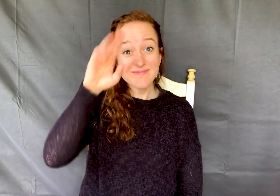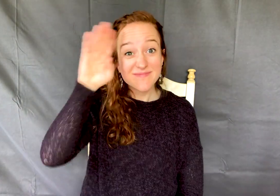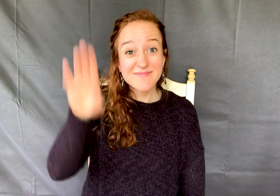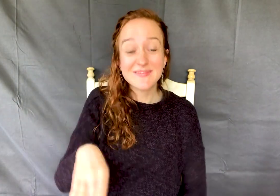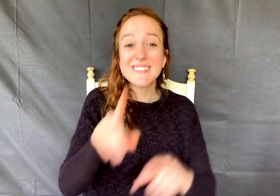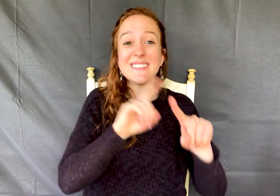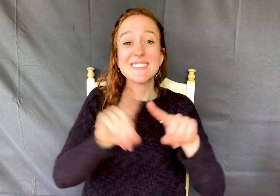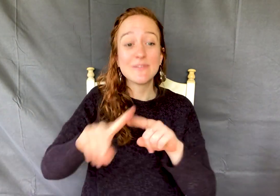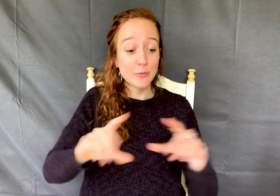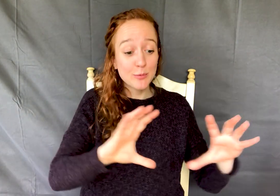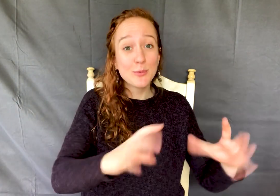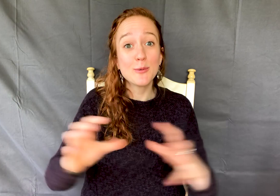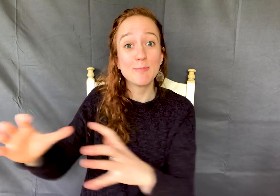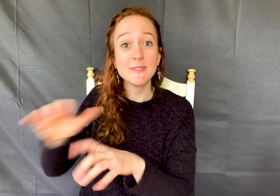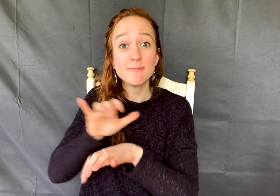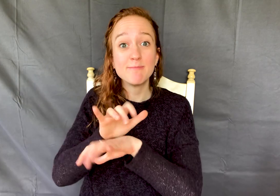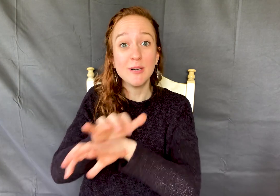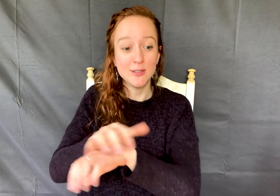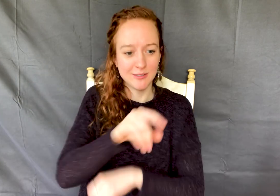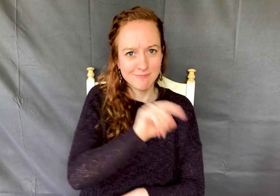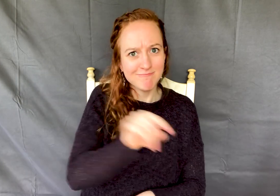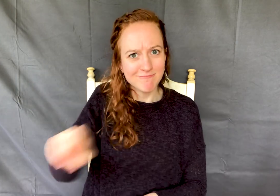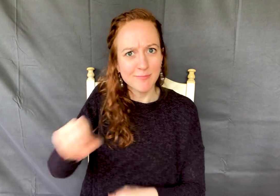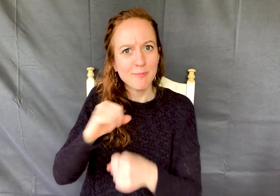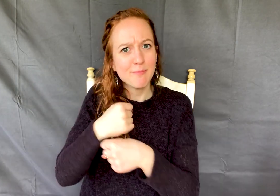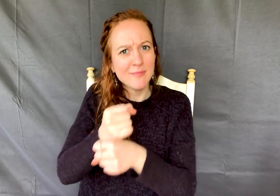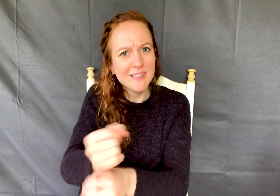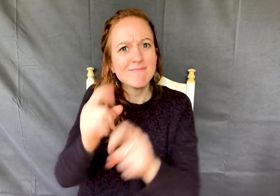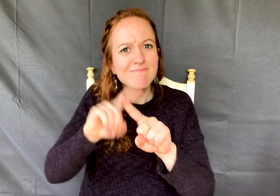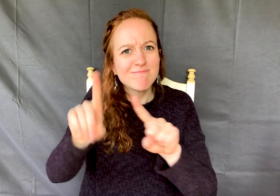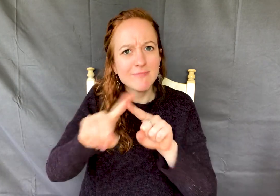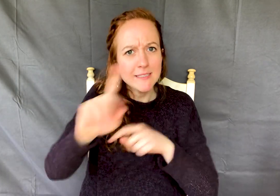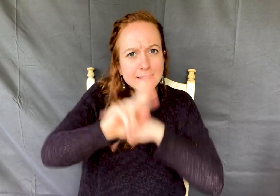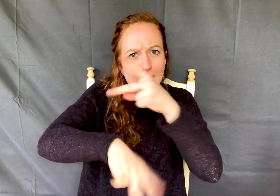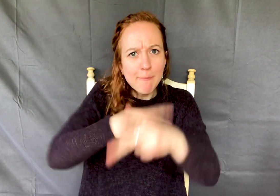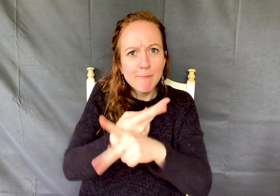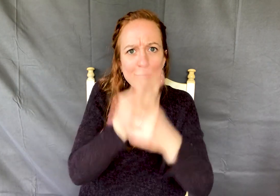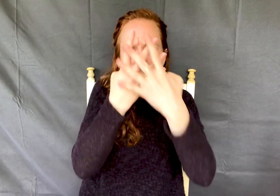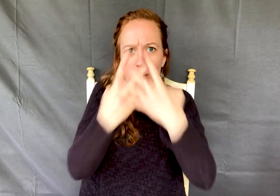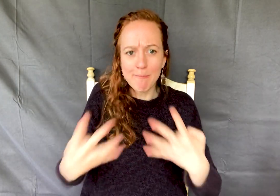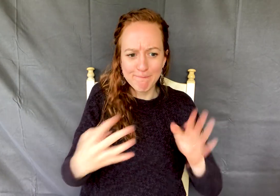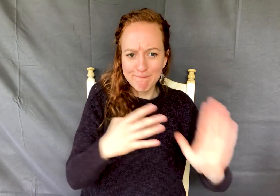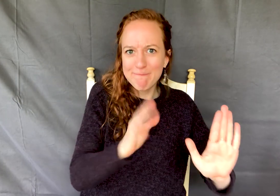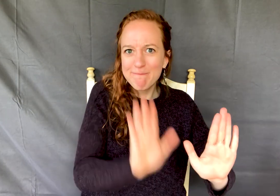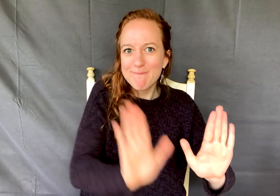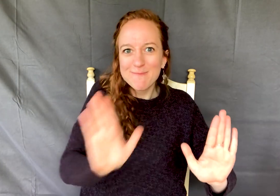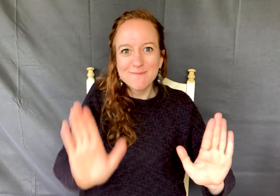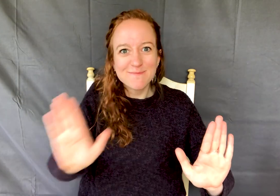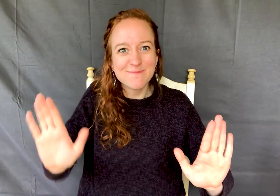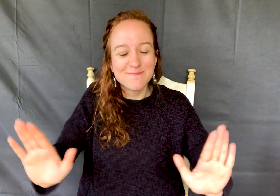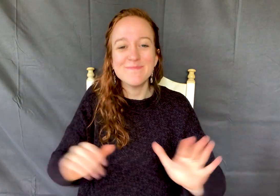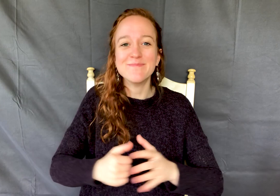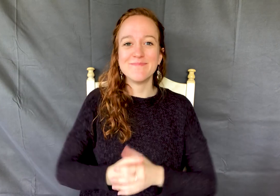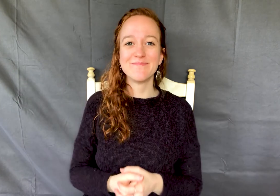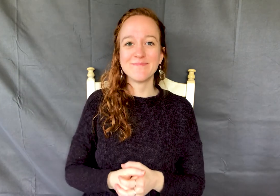Do you know that there are different groups of spiders that produce different types of webs?!